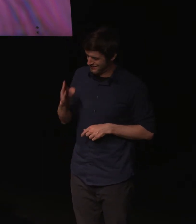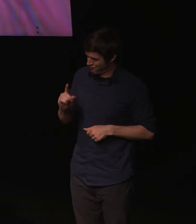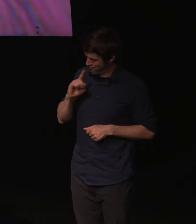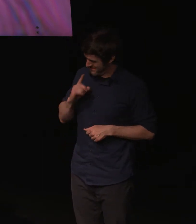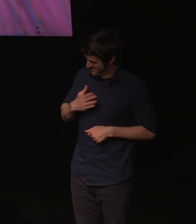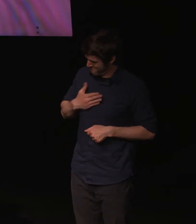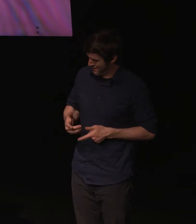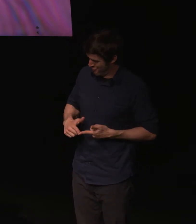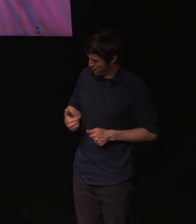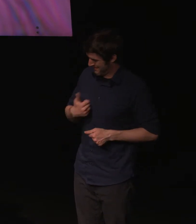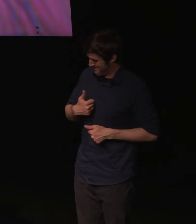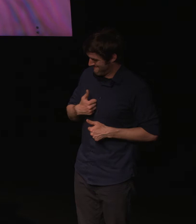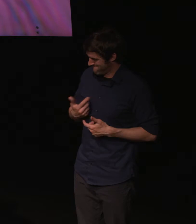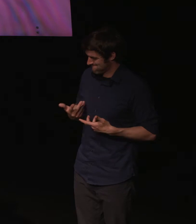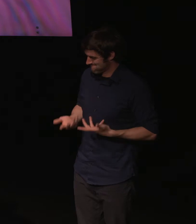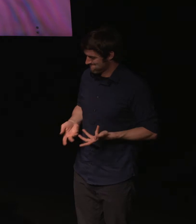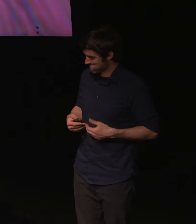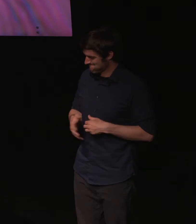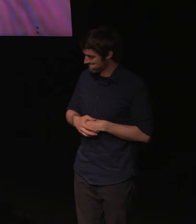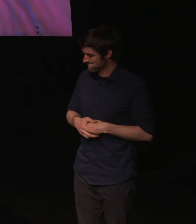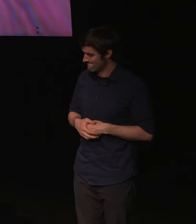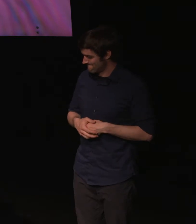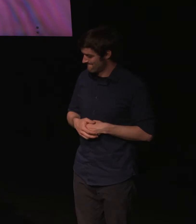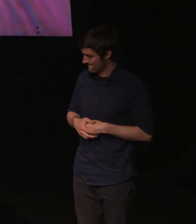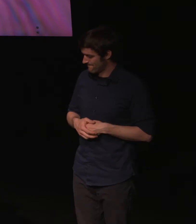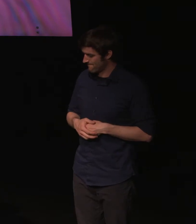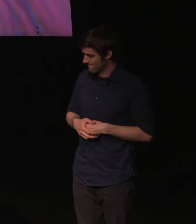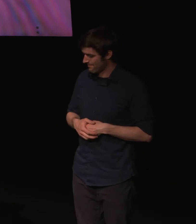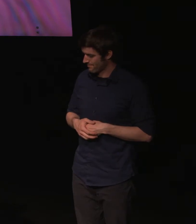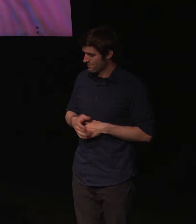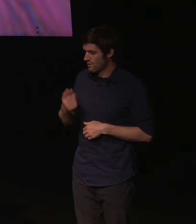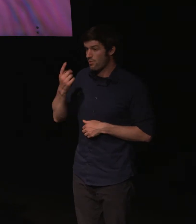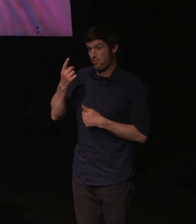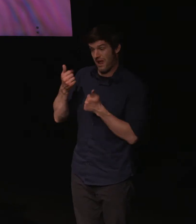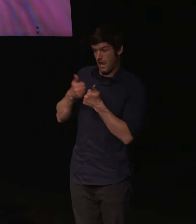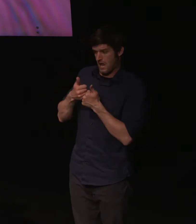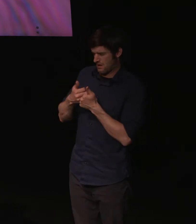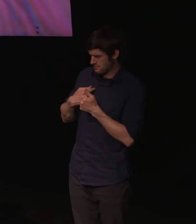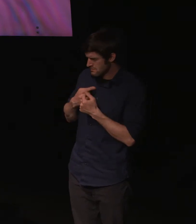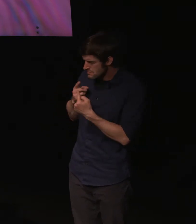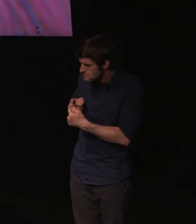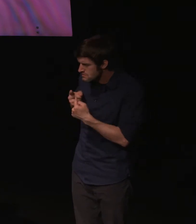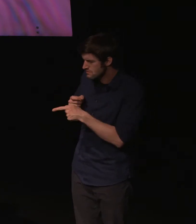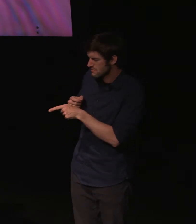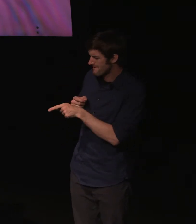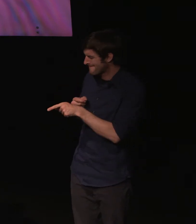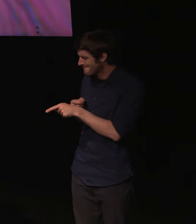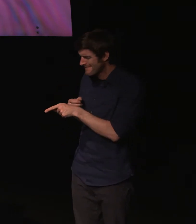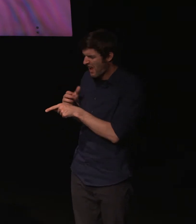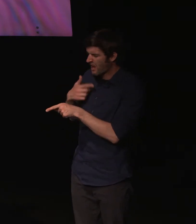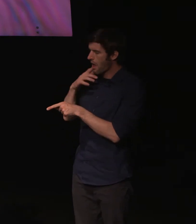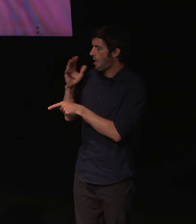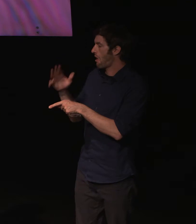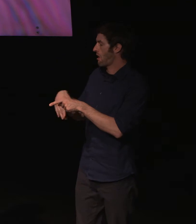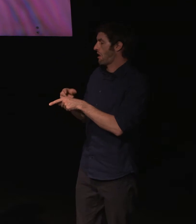You know, if there's a game that I have struggles with I'm like, "No, no, it's just not for me, you know,